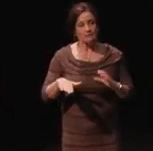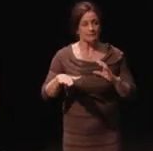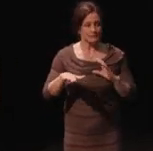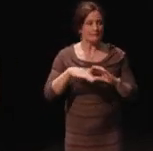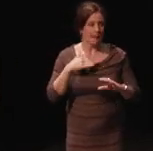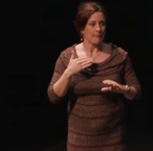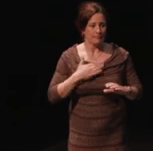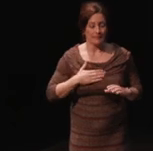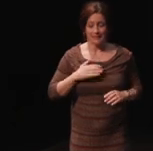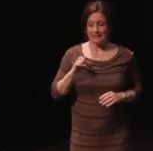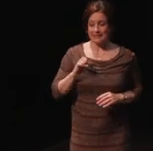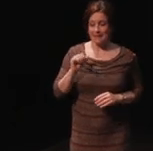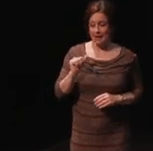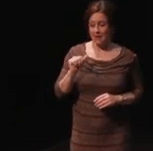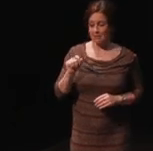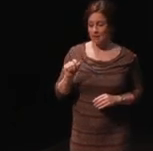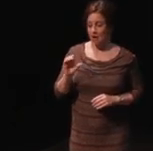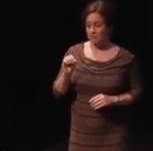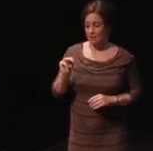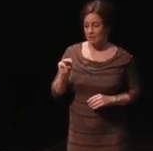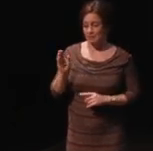And its ea.com/able.